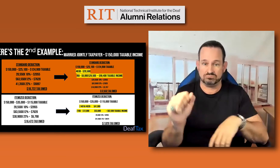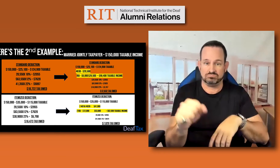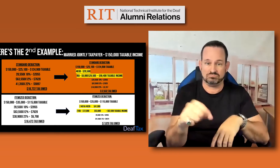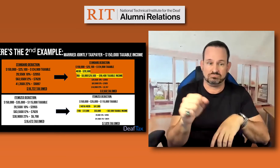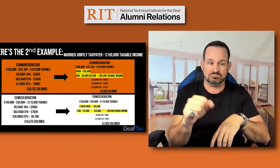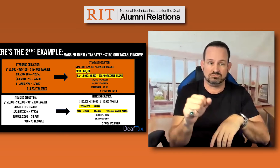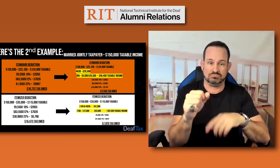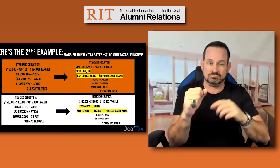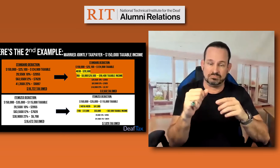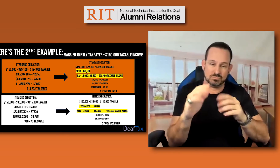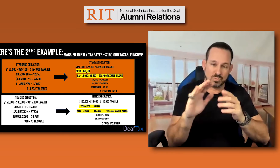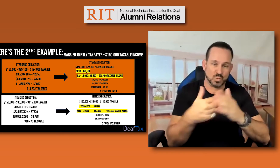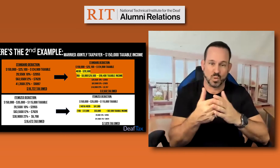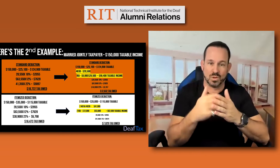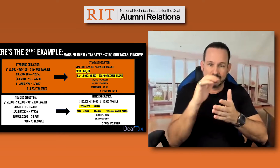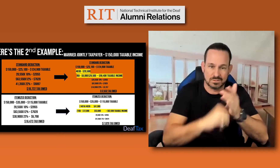And this is possible.